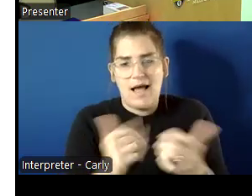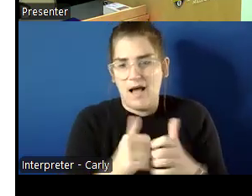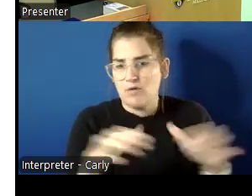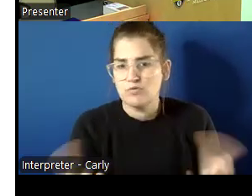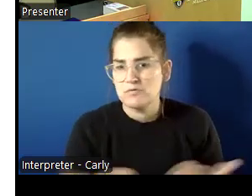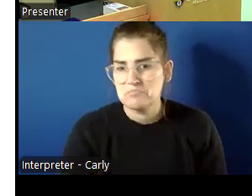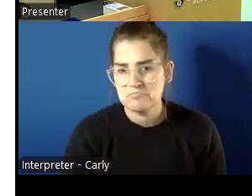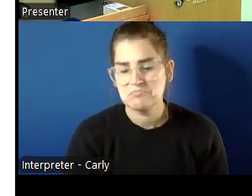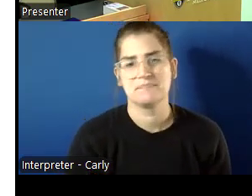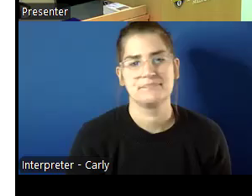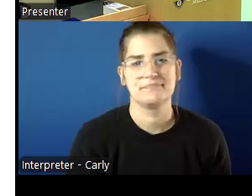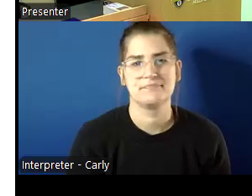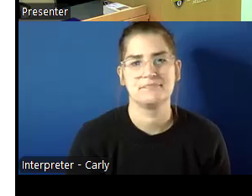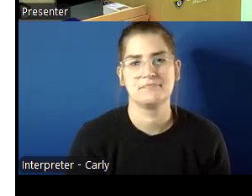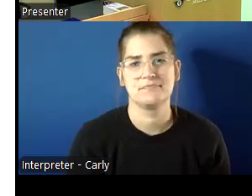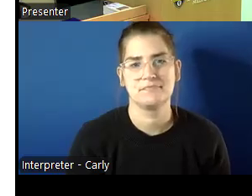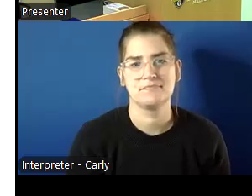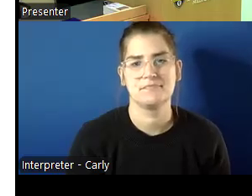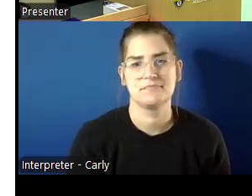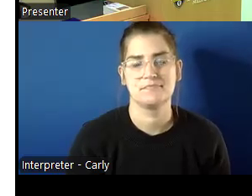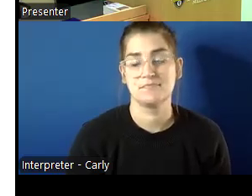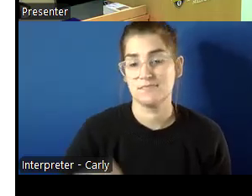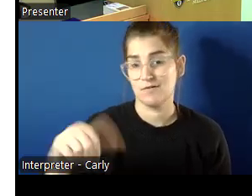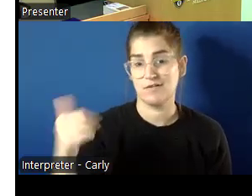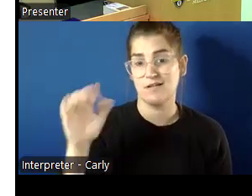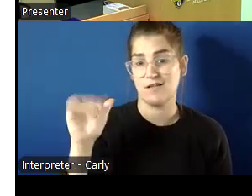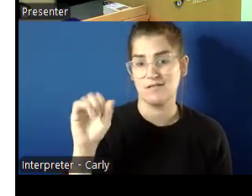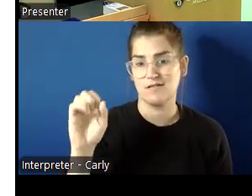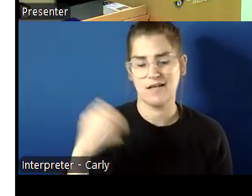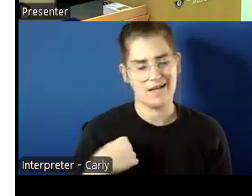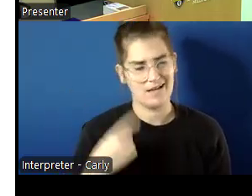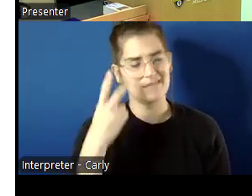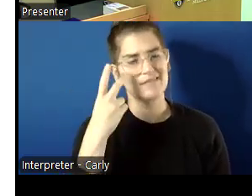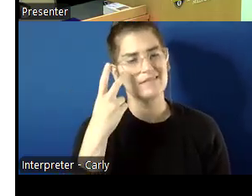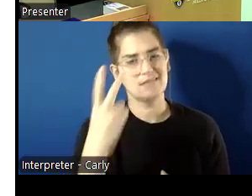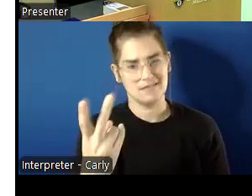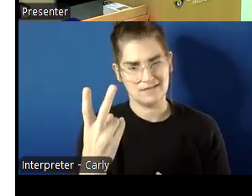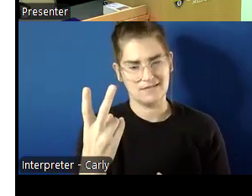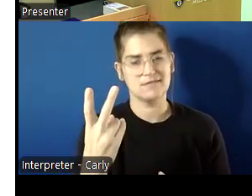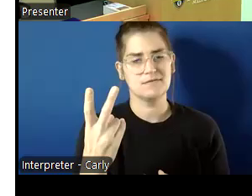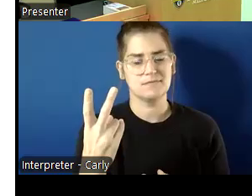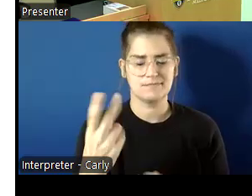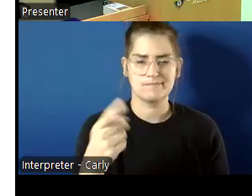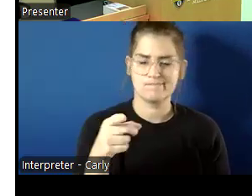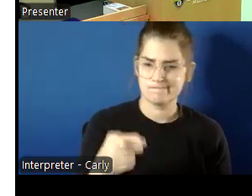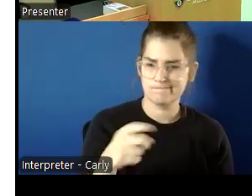Or as I with the other case that I suggested, I can see you were at the time period you were born